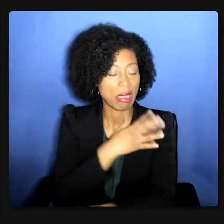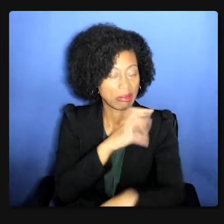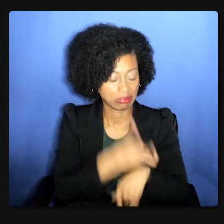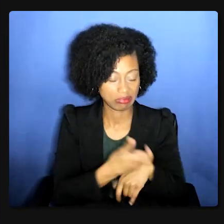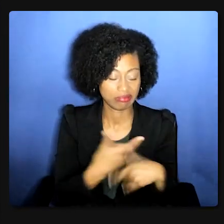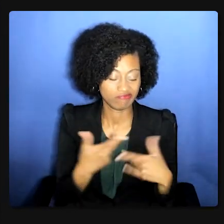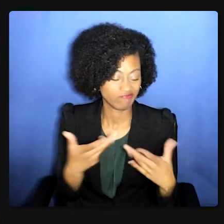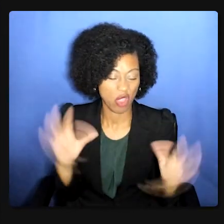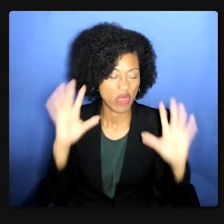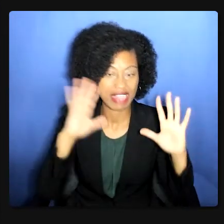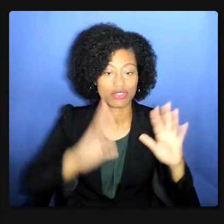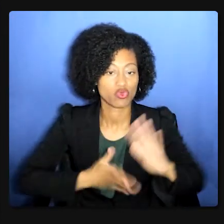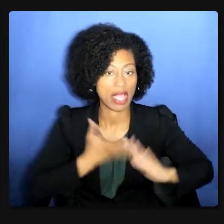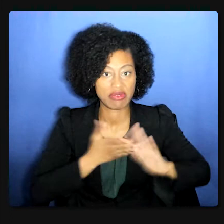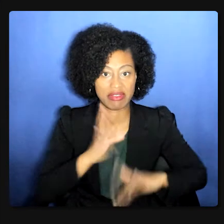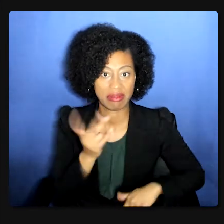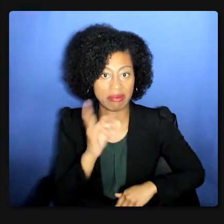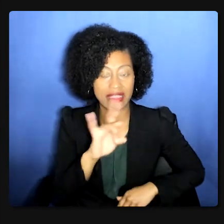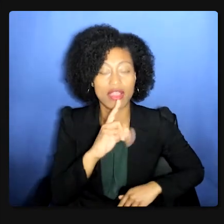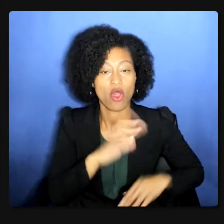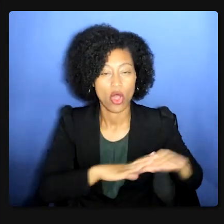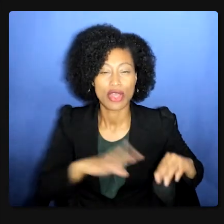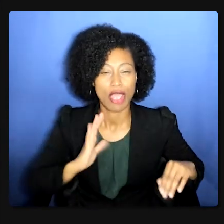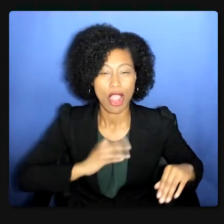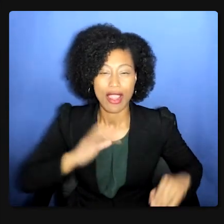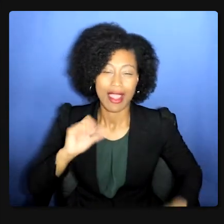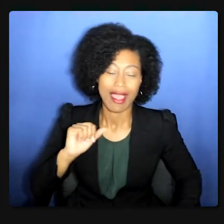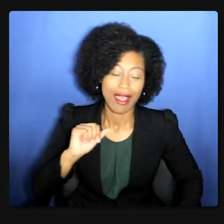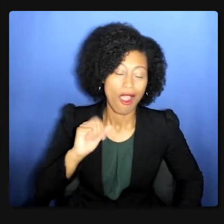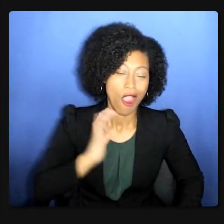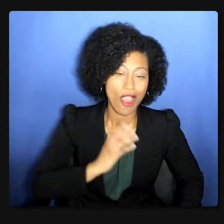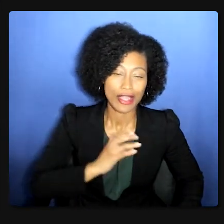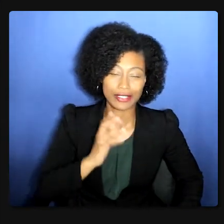I have a Kubernetes cluster up and running on AKS, our Azure Kubernetes Service.